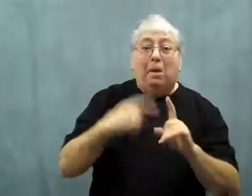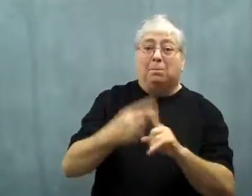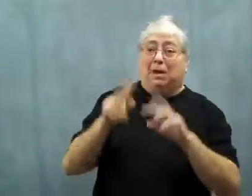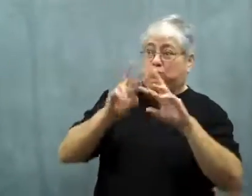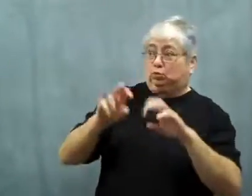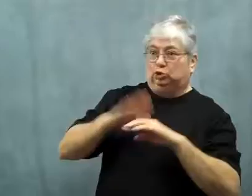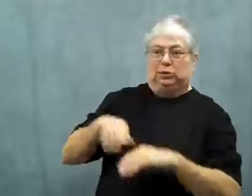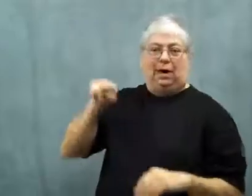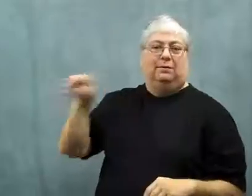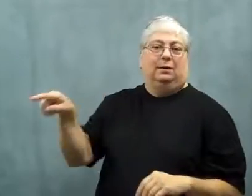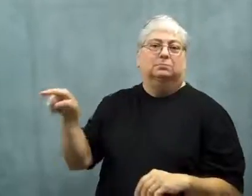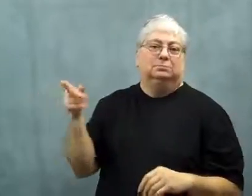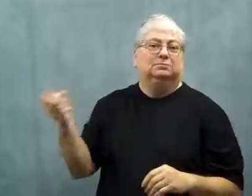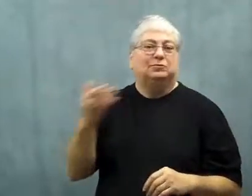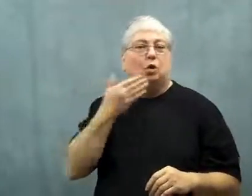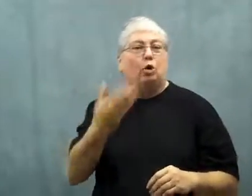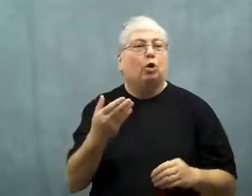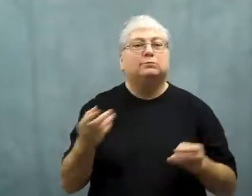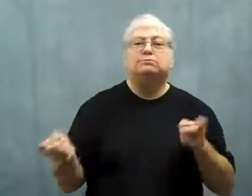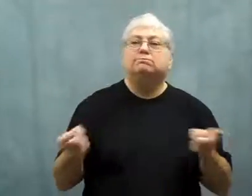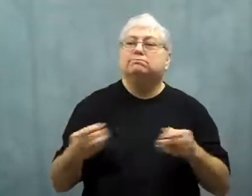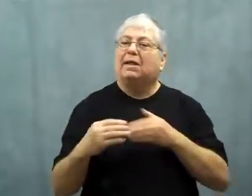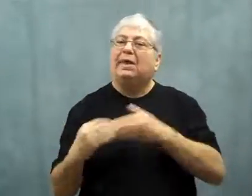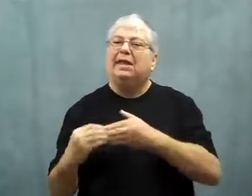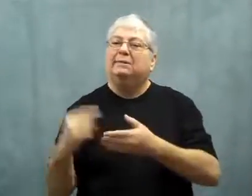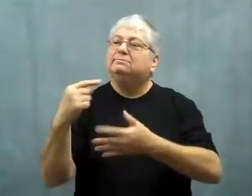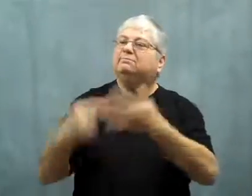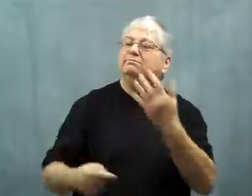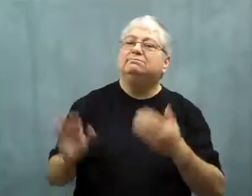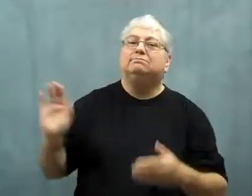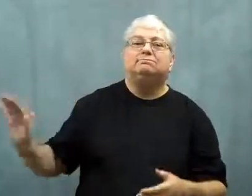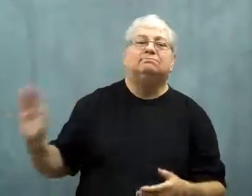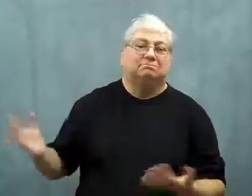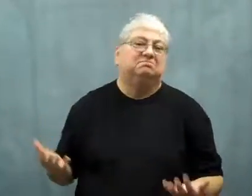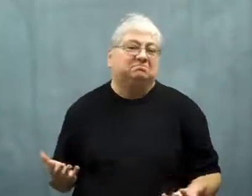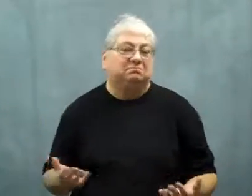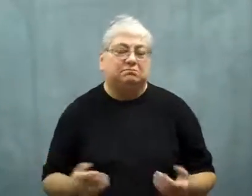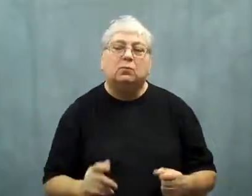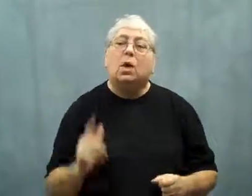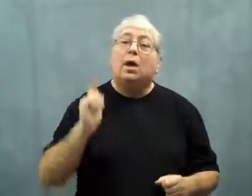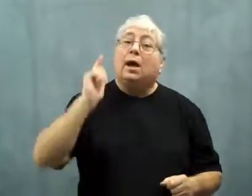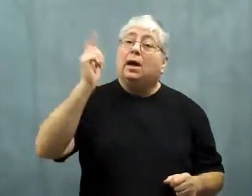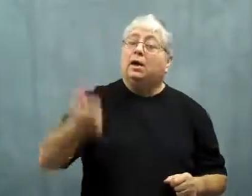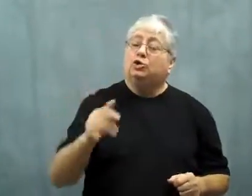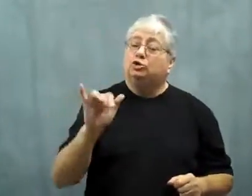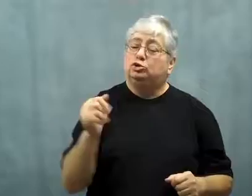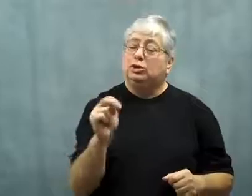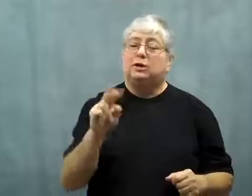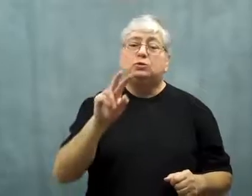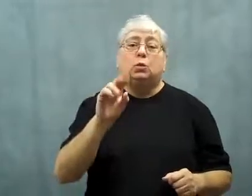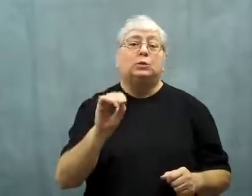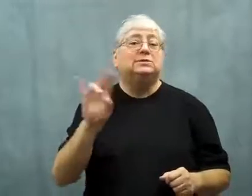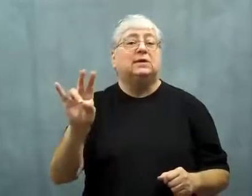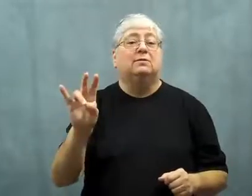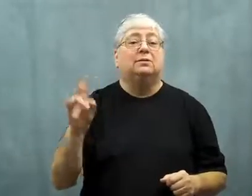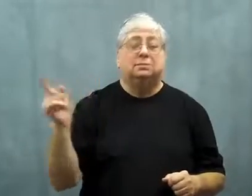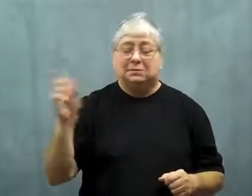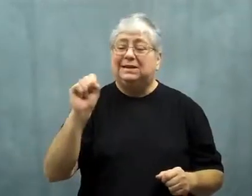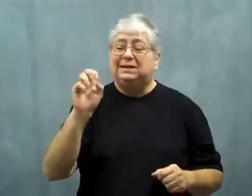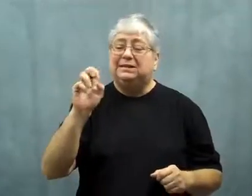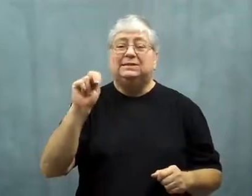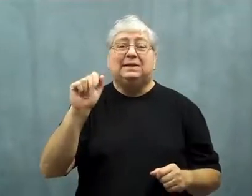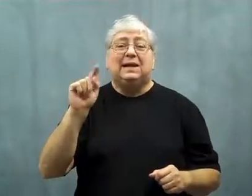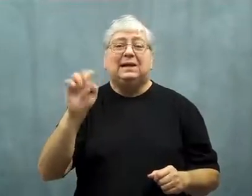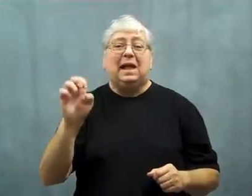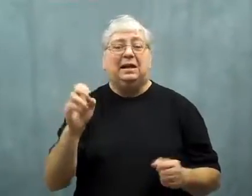She was also researching Petraeus' leadership skills.